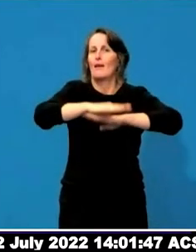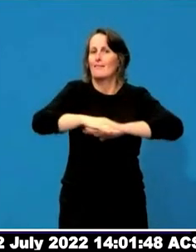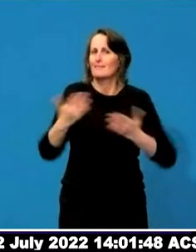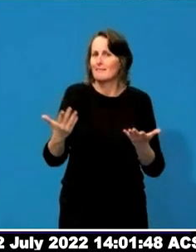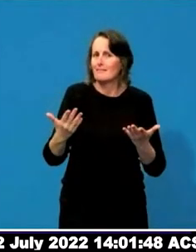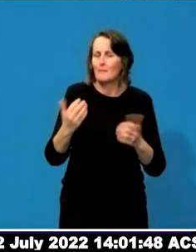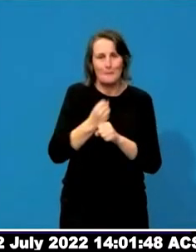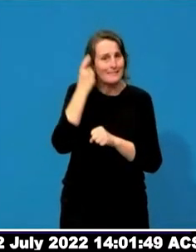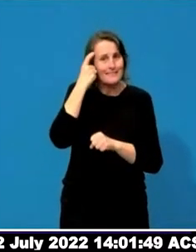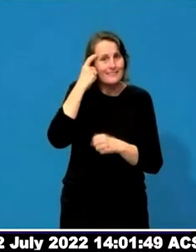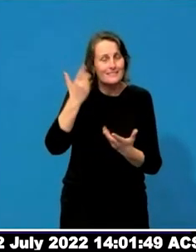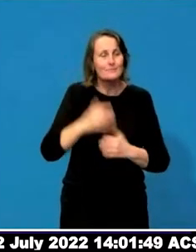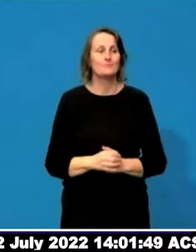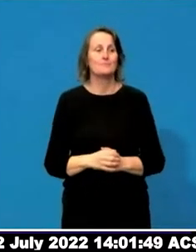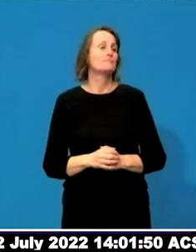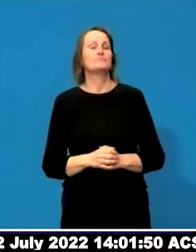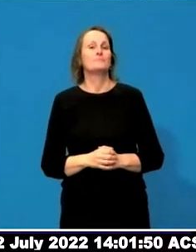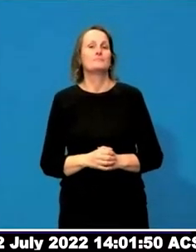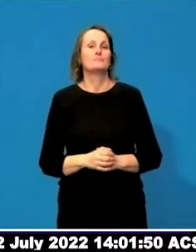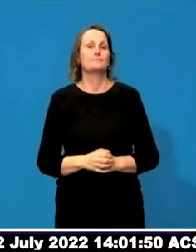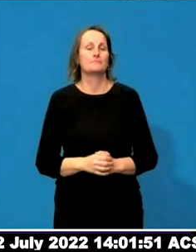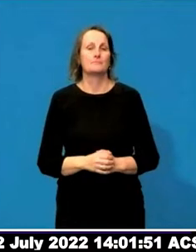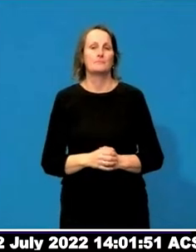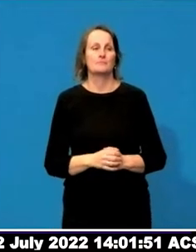But you do see that, as I understand your answer,